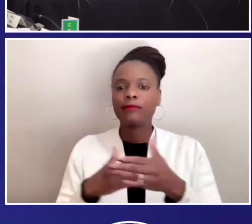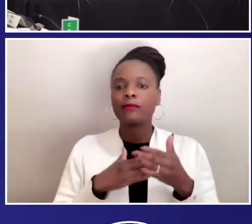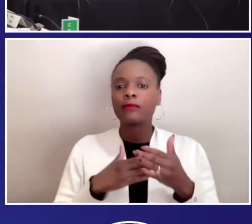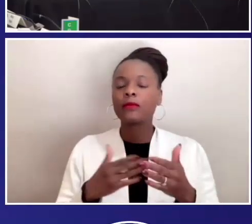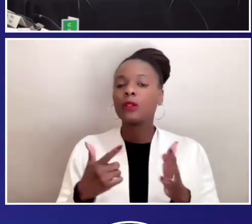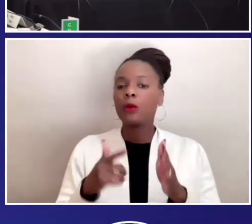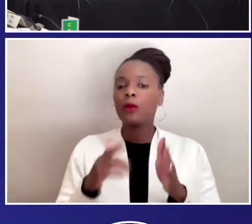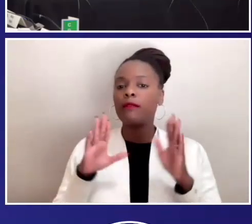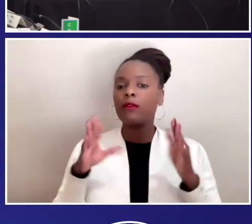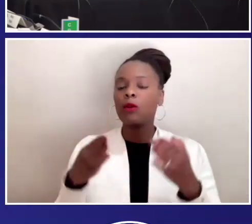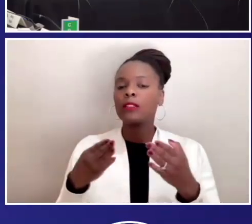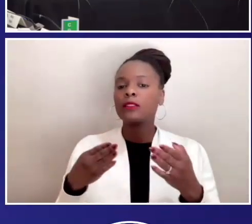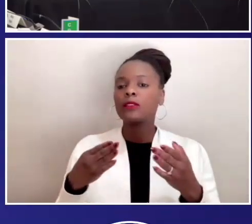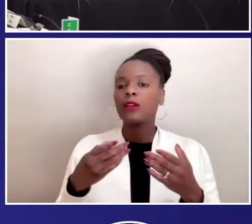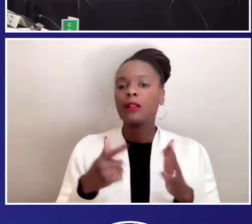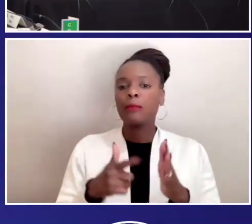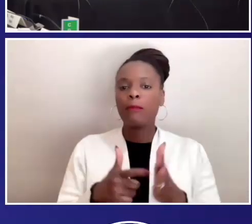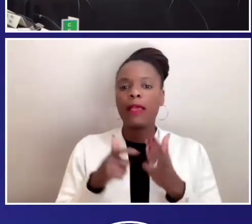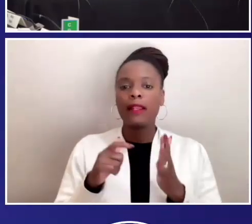pulse check on, only the amendatory text.